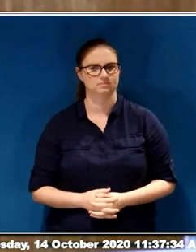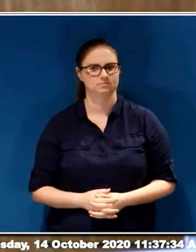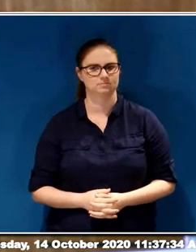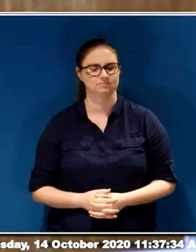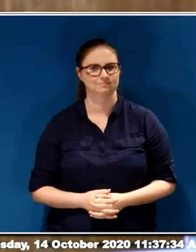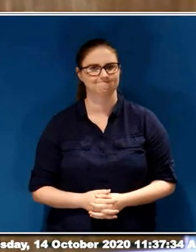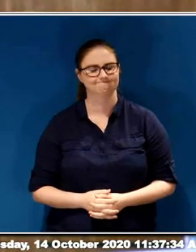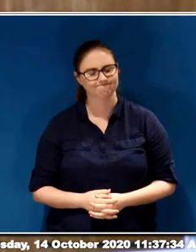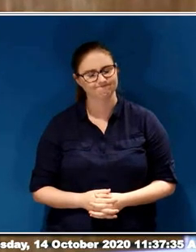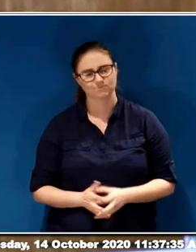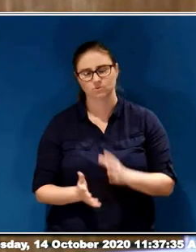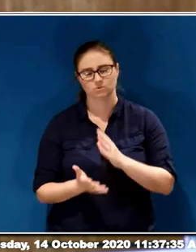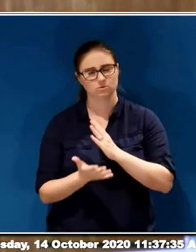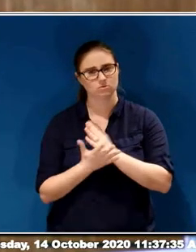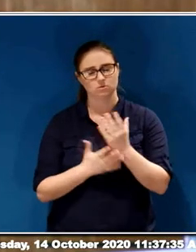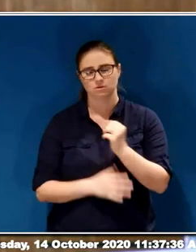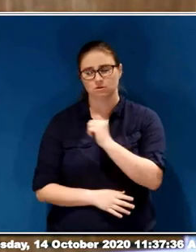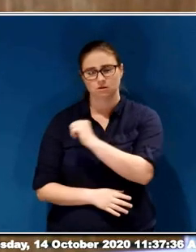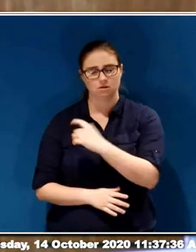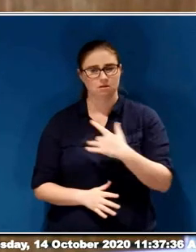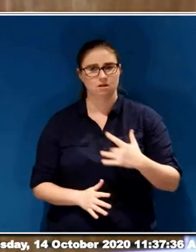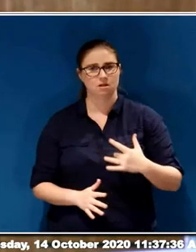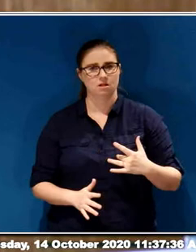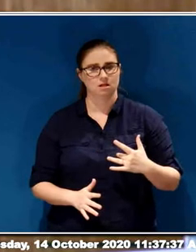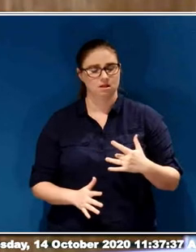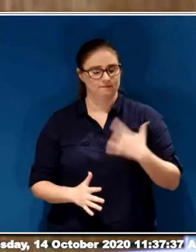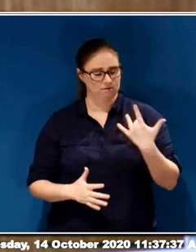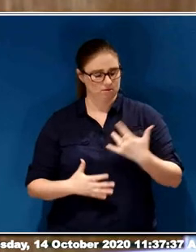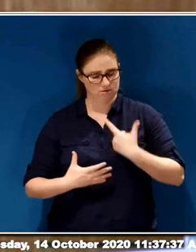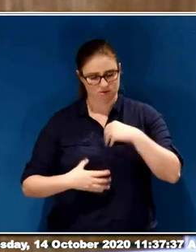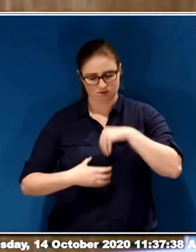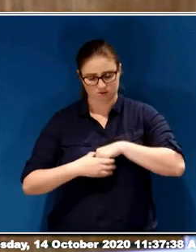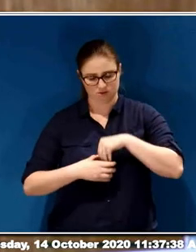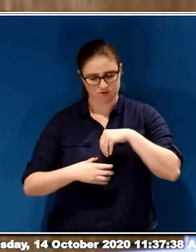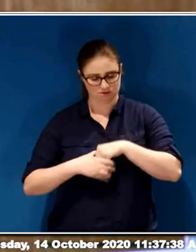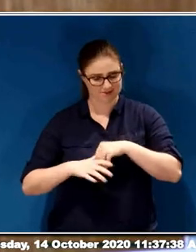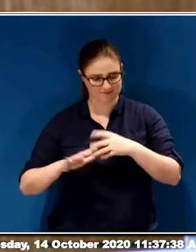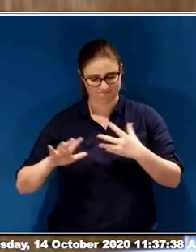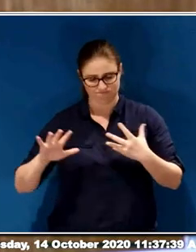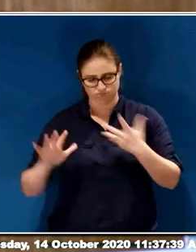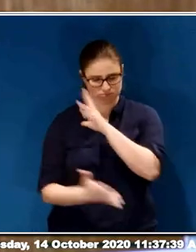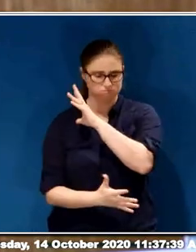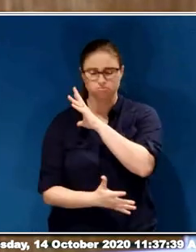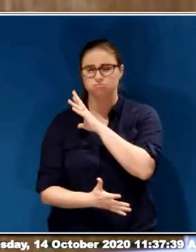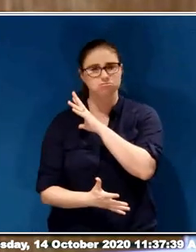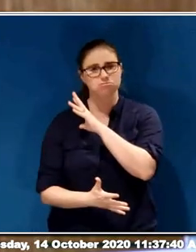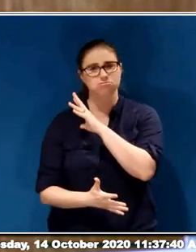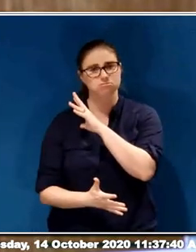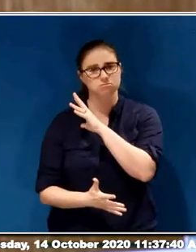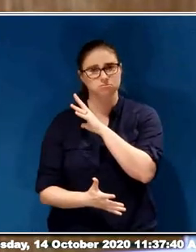He had hopes and dreams and aspirations, very large ones, from a very young age